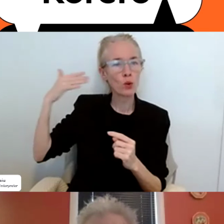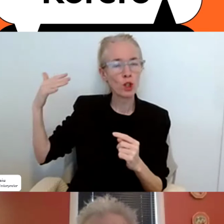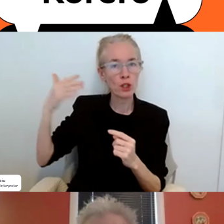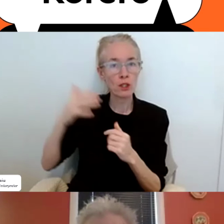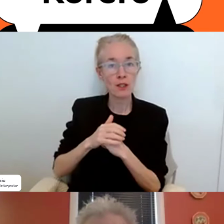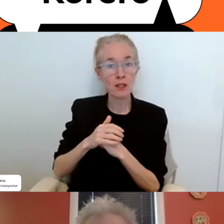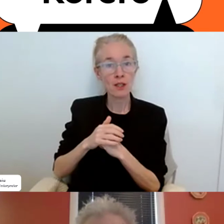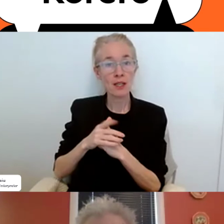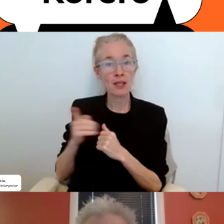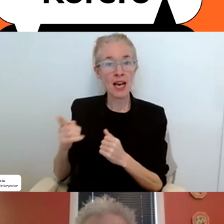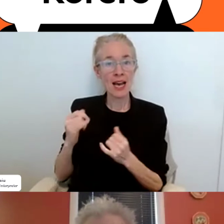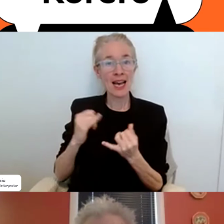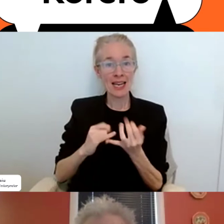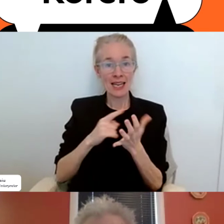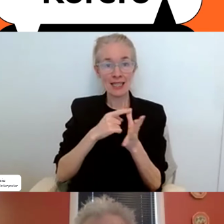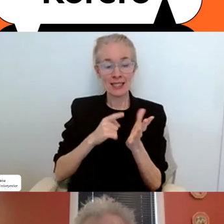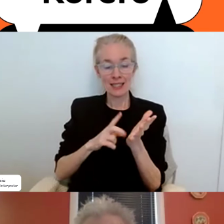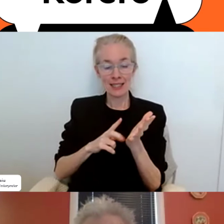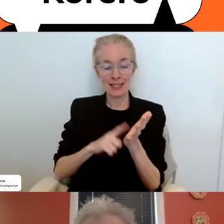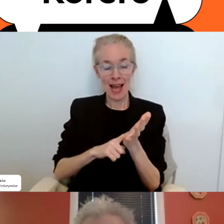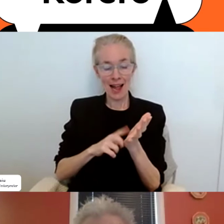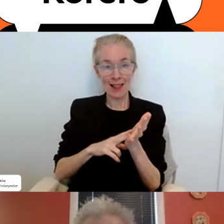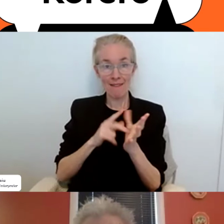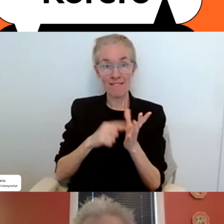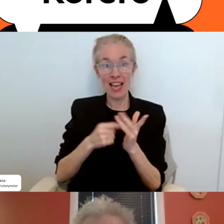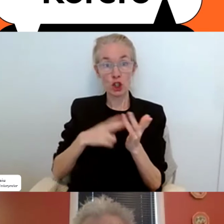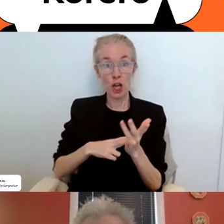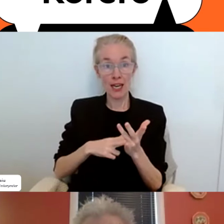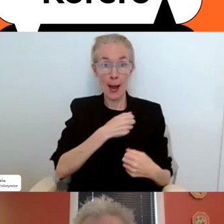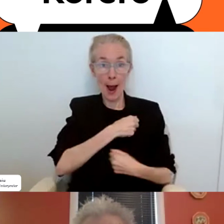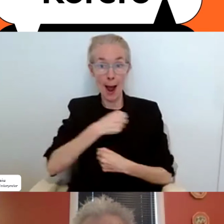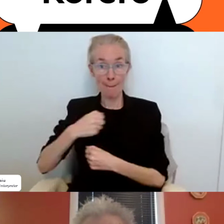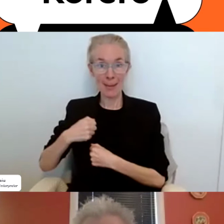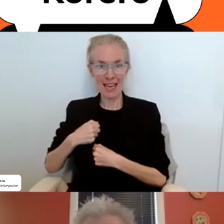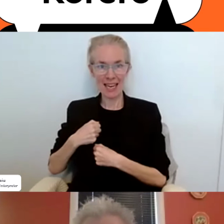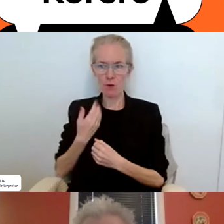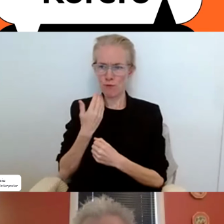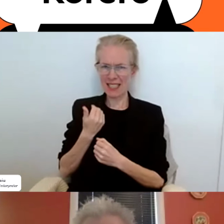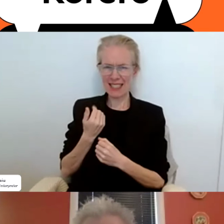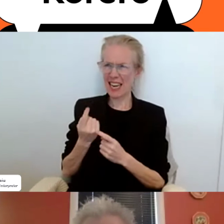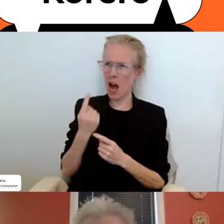Army, certainly the last 100 houses I've seen them deliver in Auckland